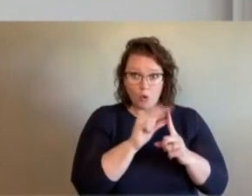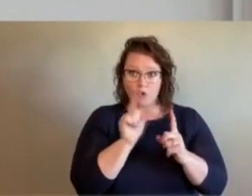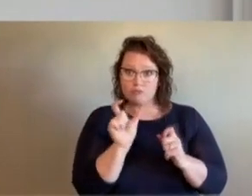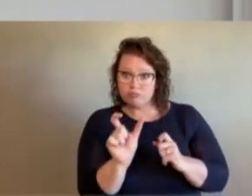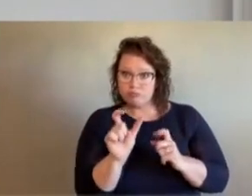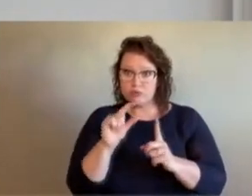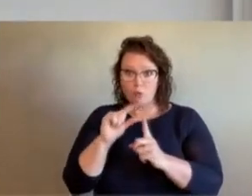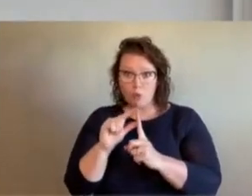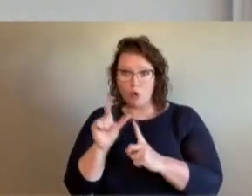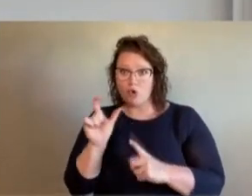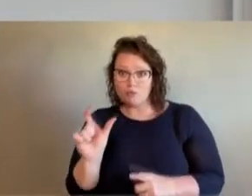I'm going to say, "thank you